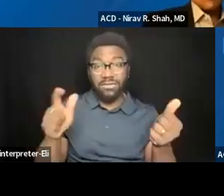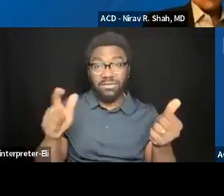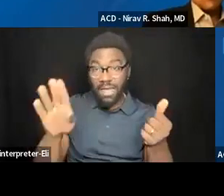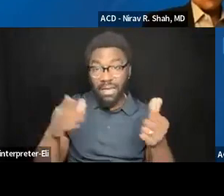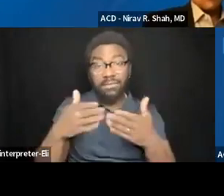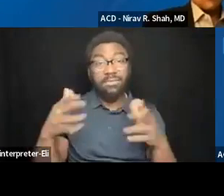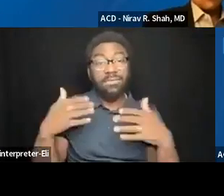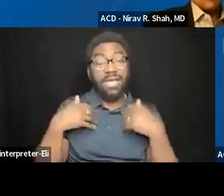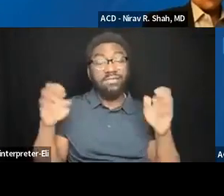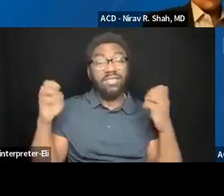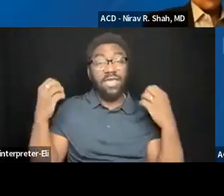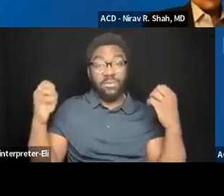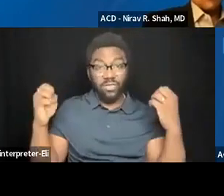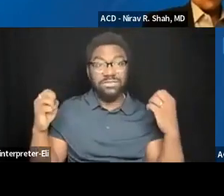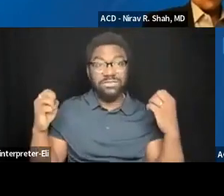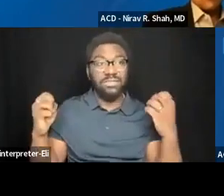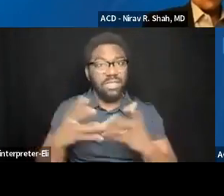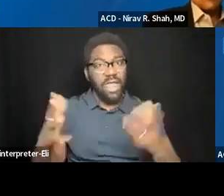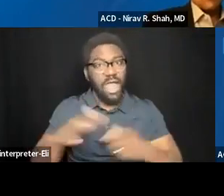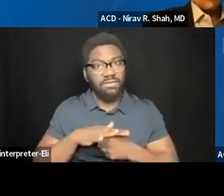You know, people are working long hours, they're tired,